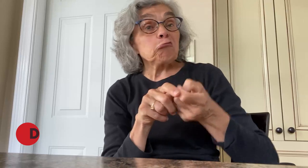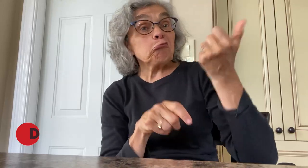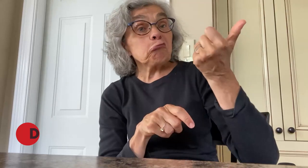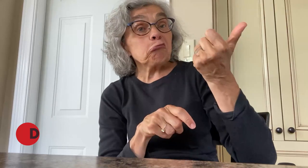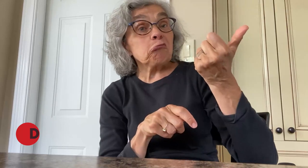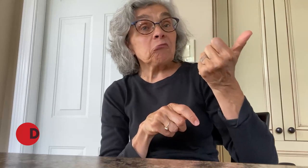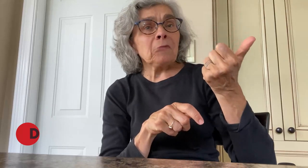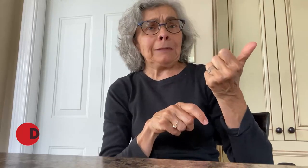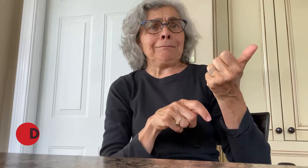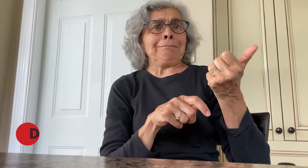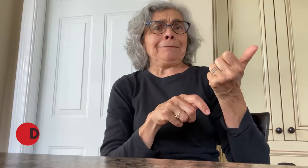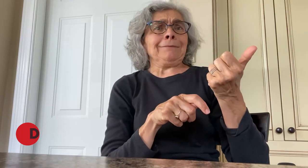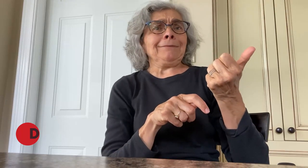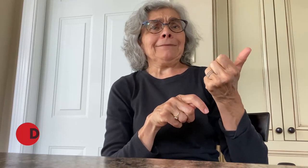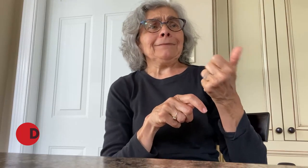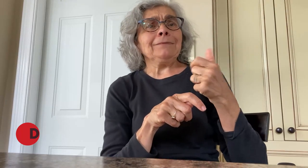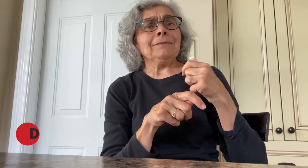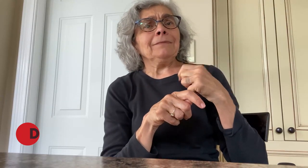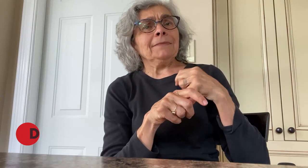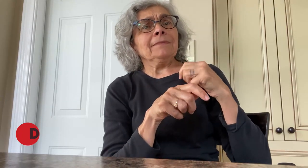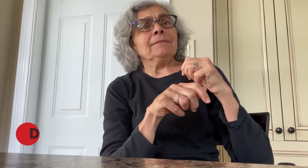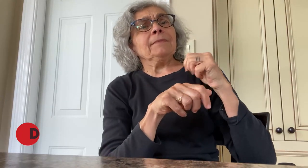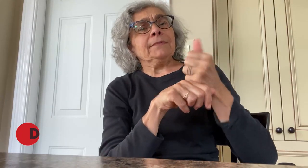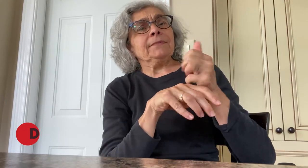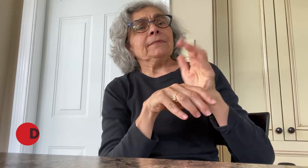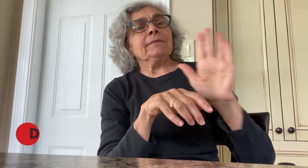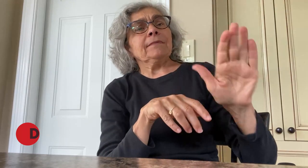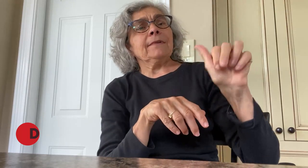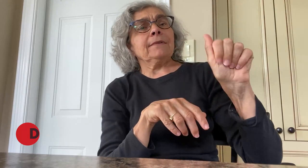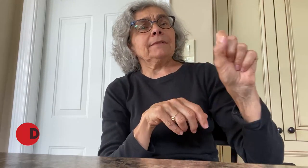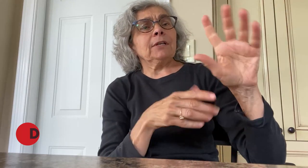We based it on the Deaf community’s use of signs